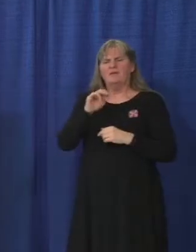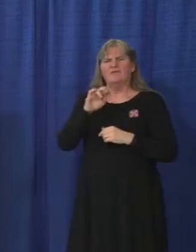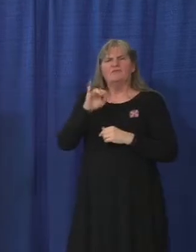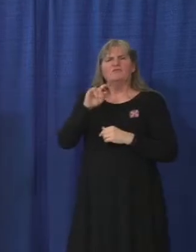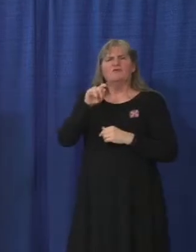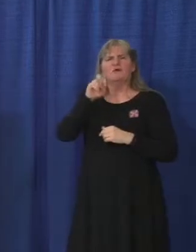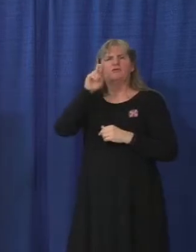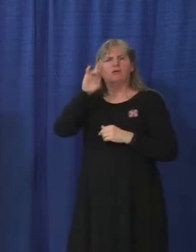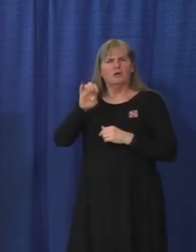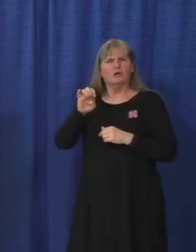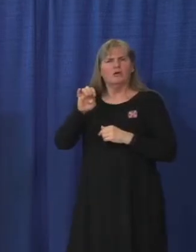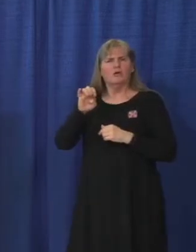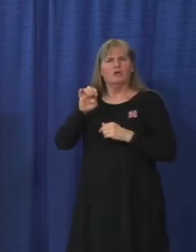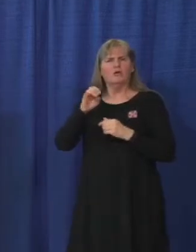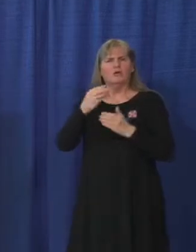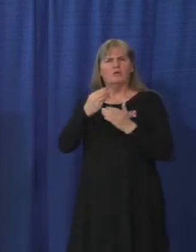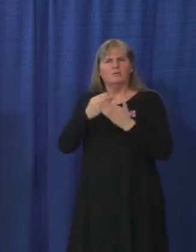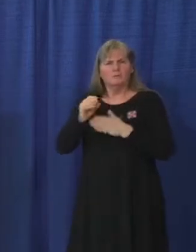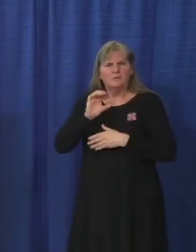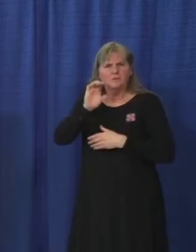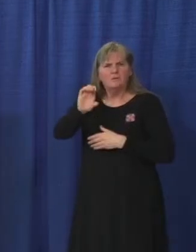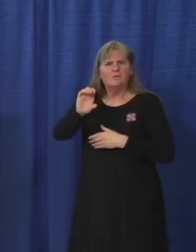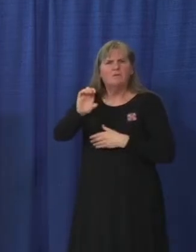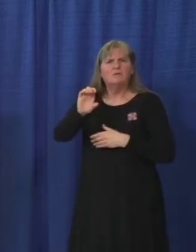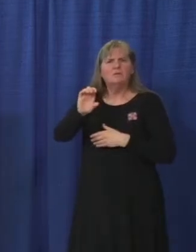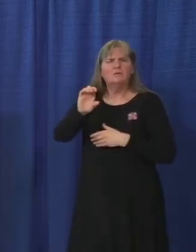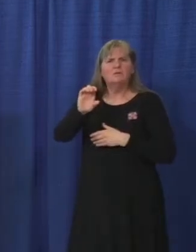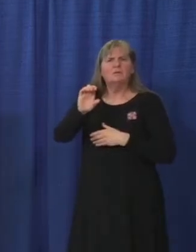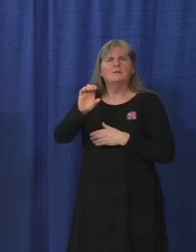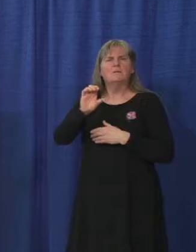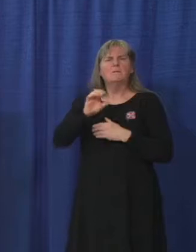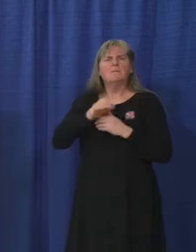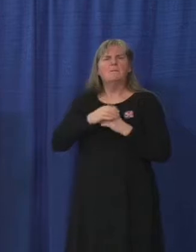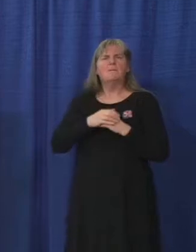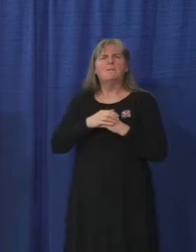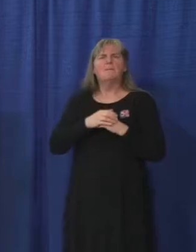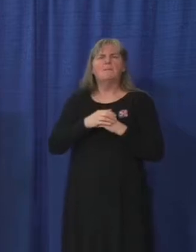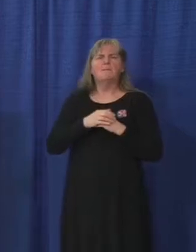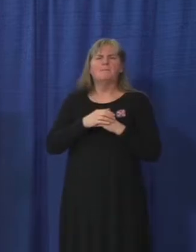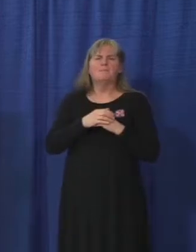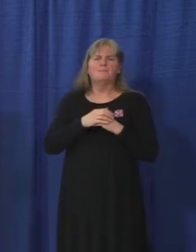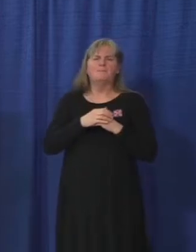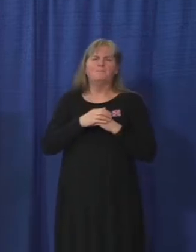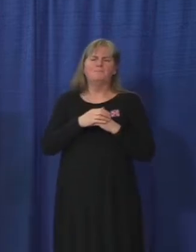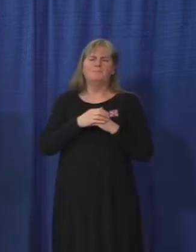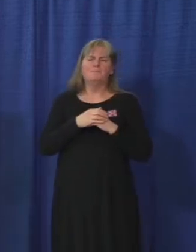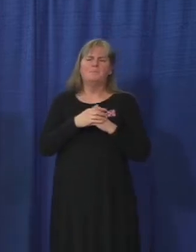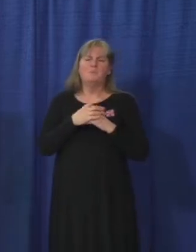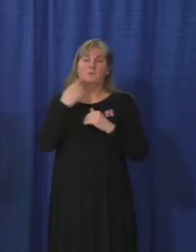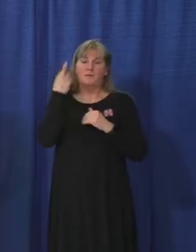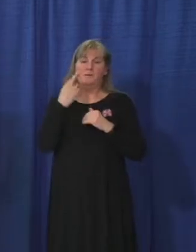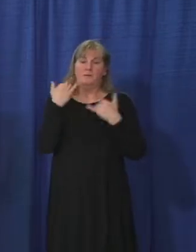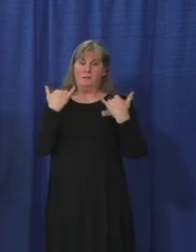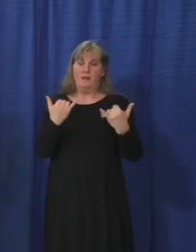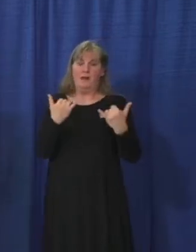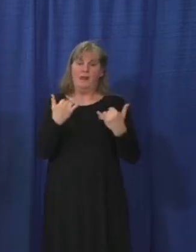to speak to this work this week is the fact that we have two really important things that we